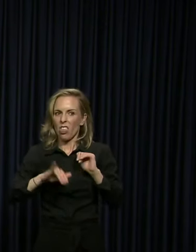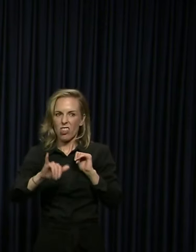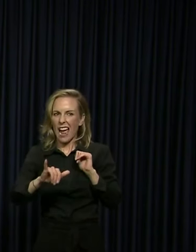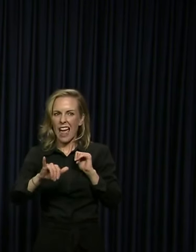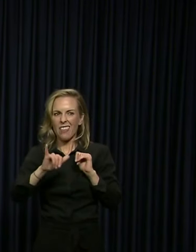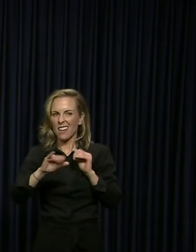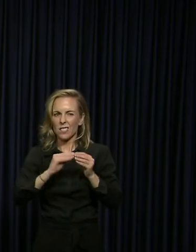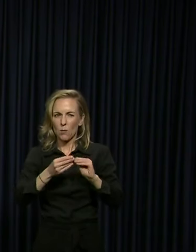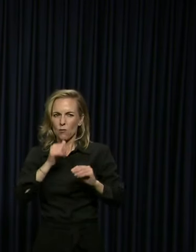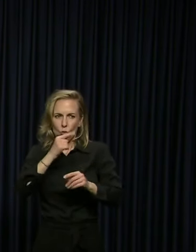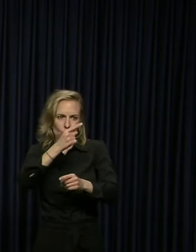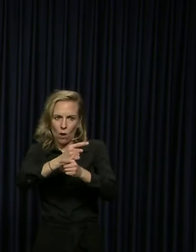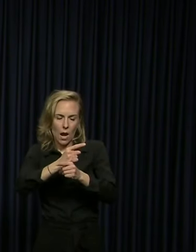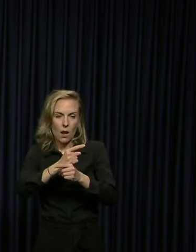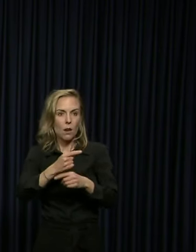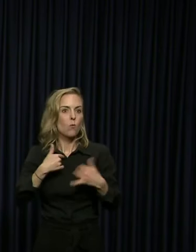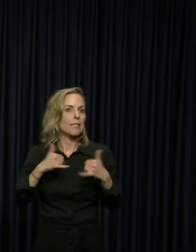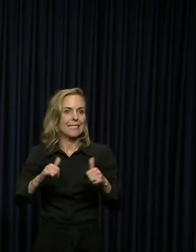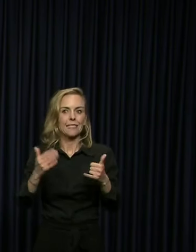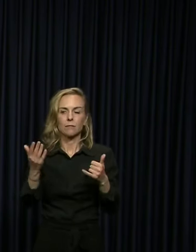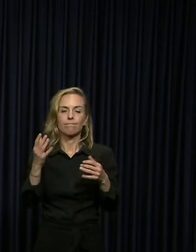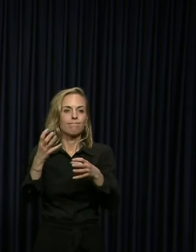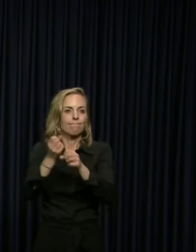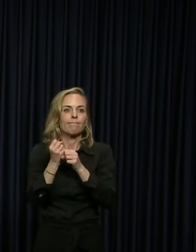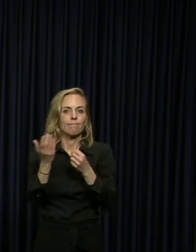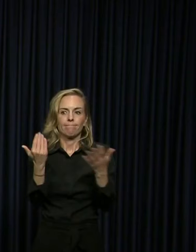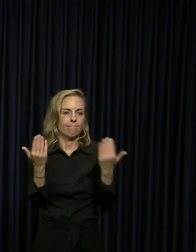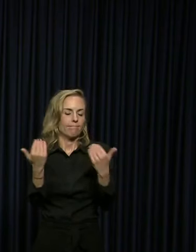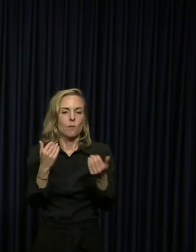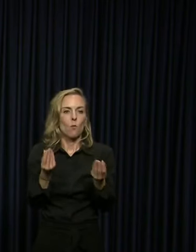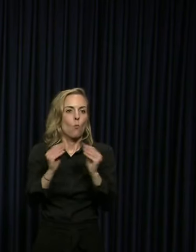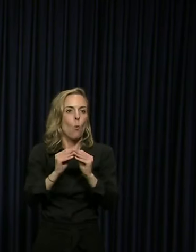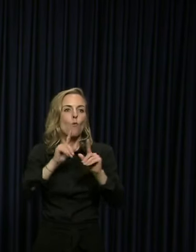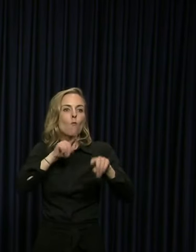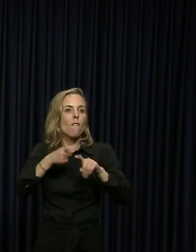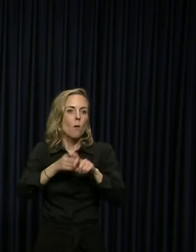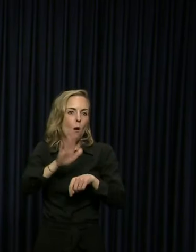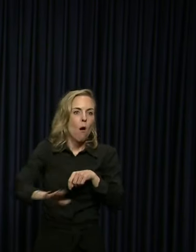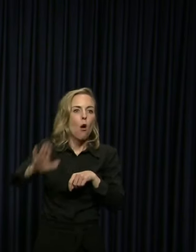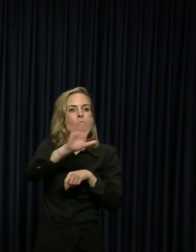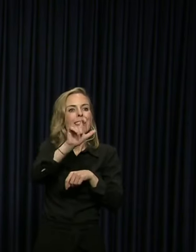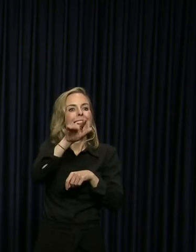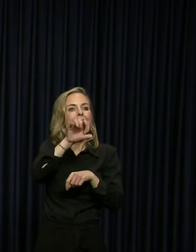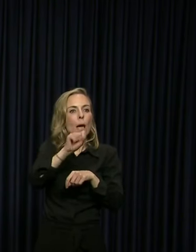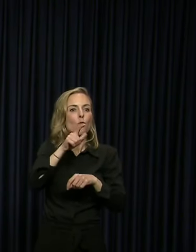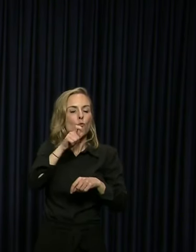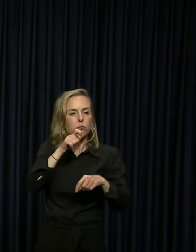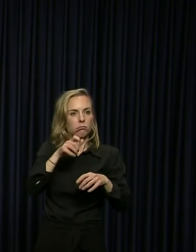PERRY AND SHELBY, AND ONE IN BOONE, BULLITT, CALDWELL,